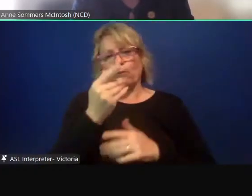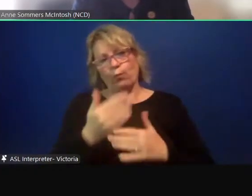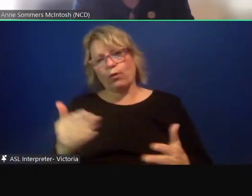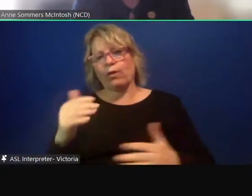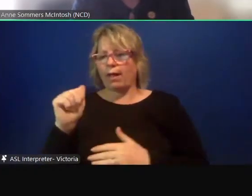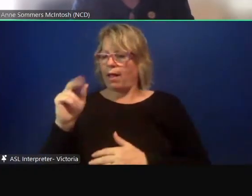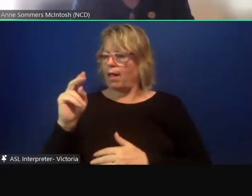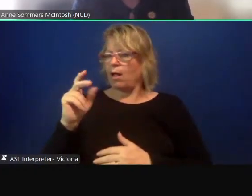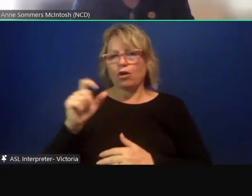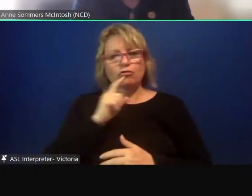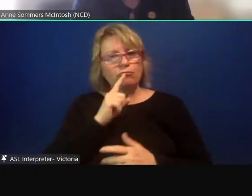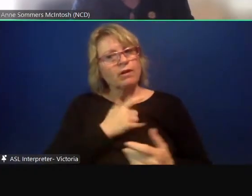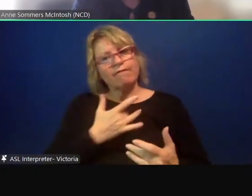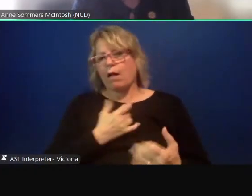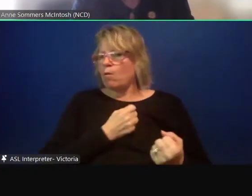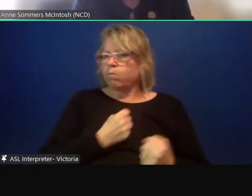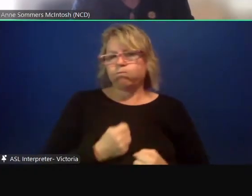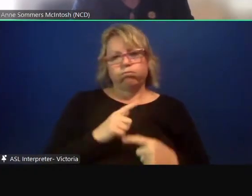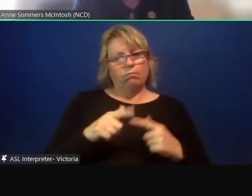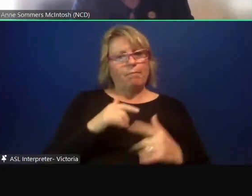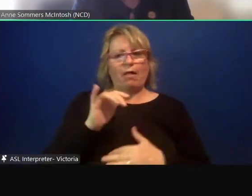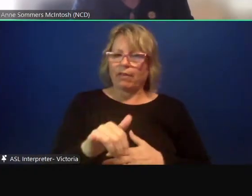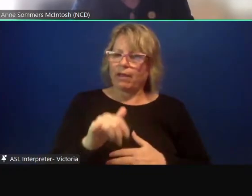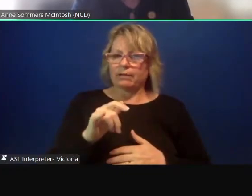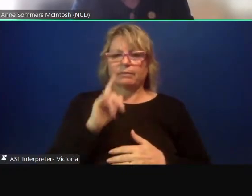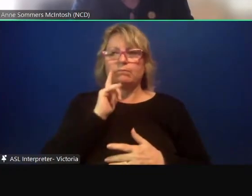absolutely strongest about. And I know it would have been an incredibly happy day for